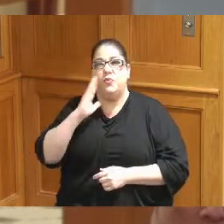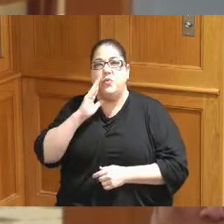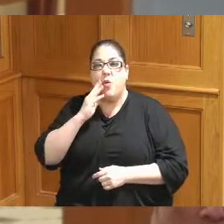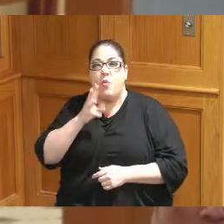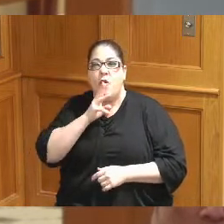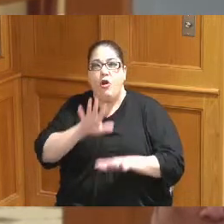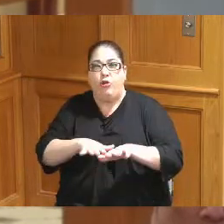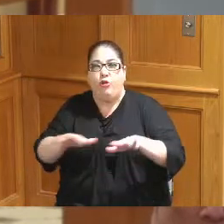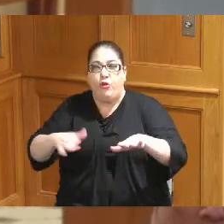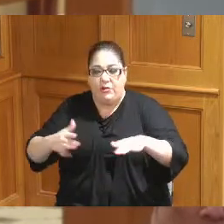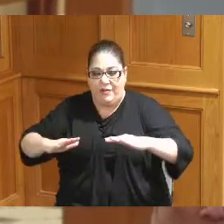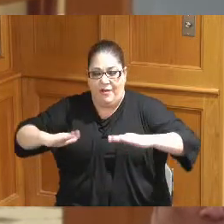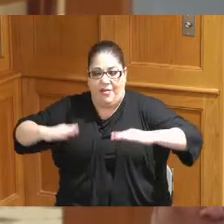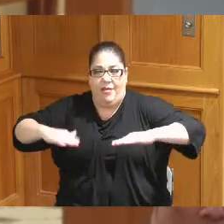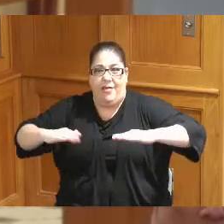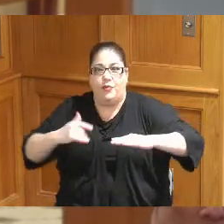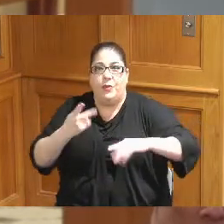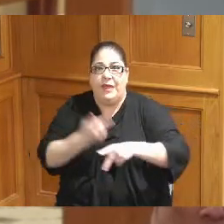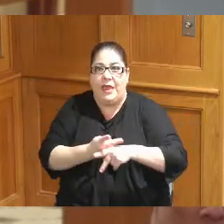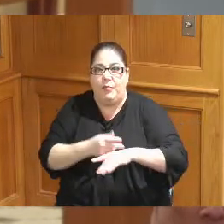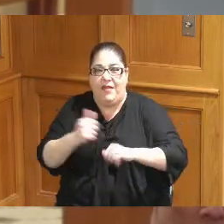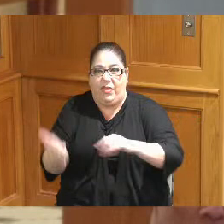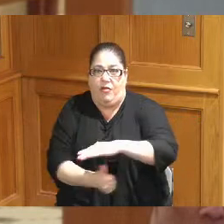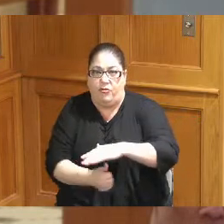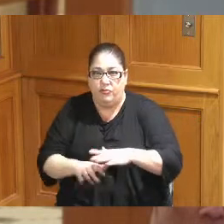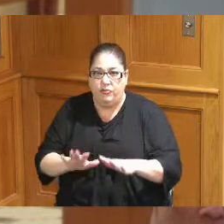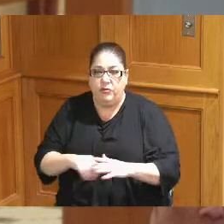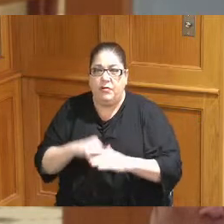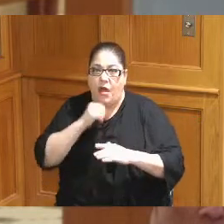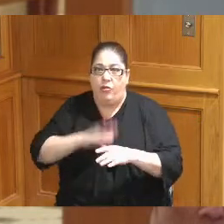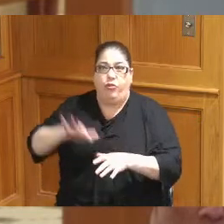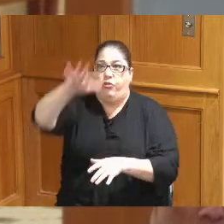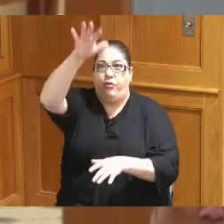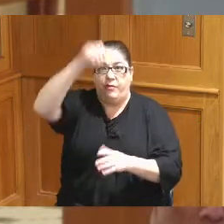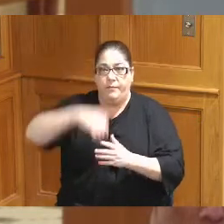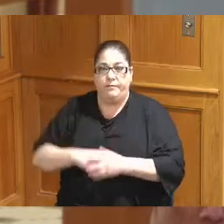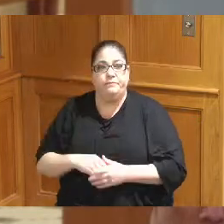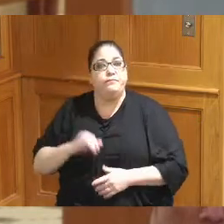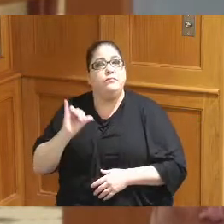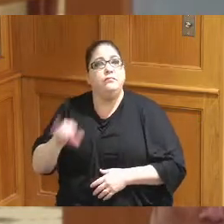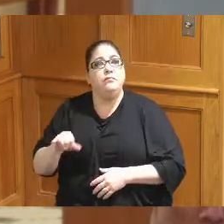is very much in favor so again if any questions you have from any of these gentlemen I'm sure